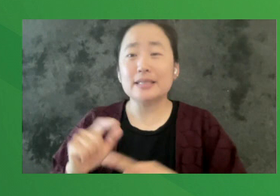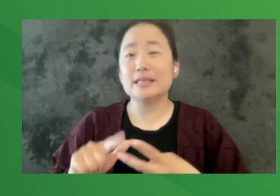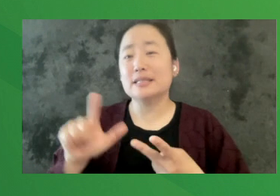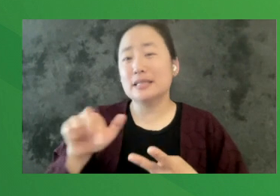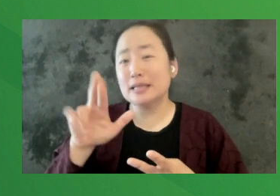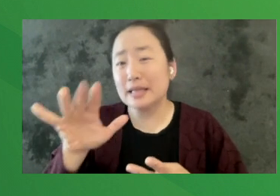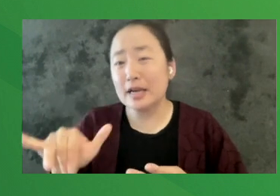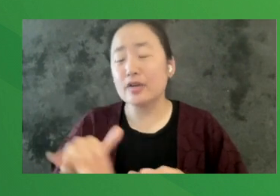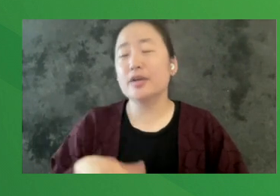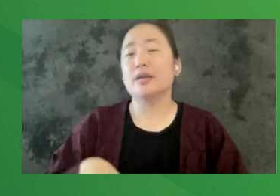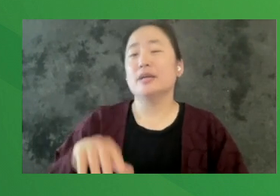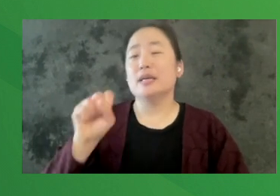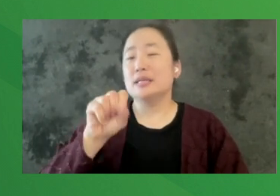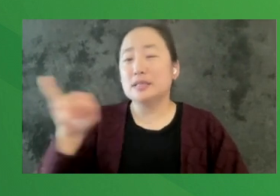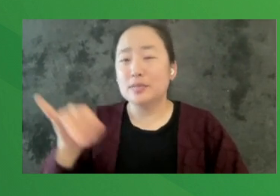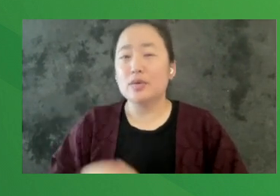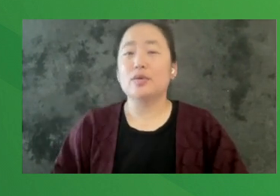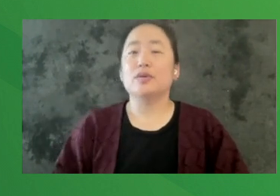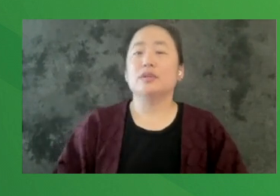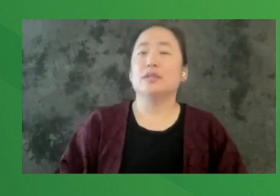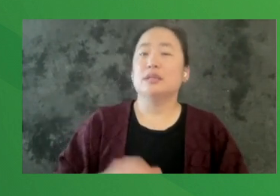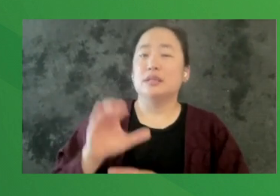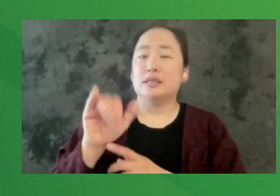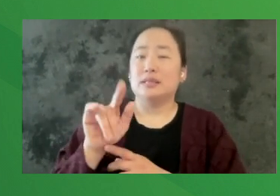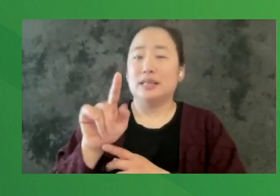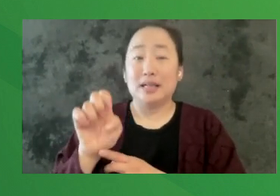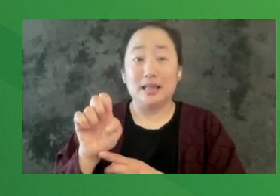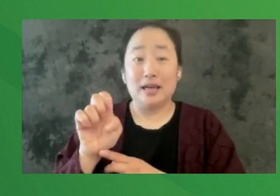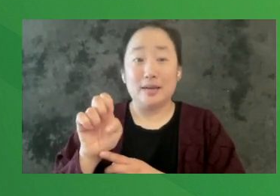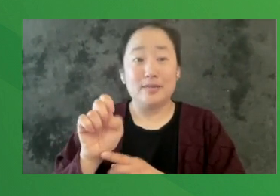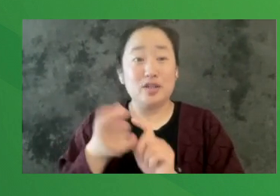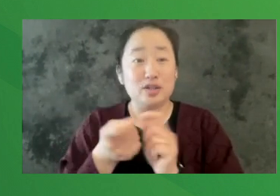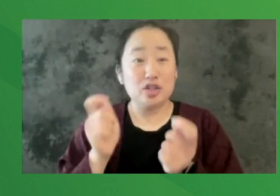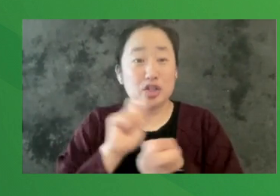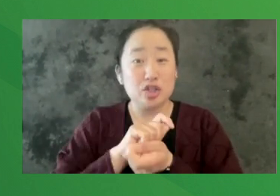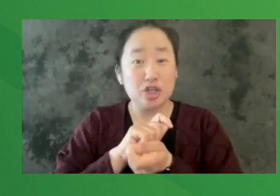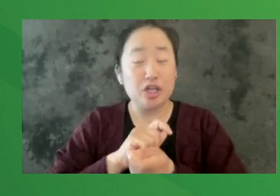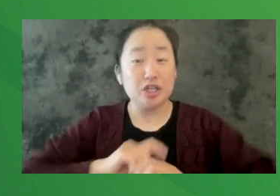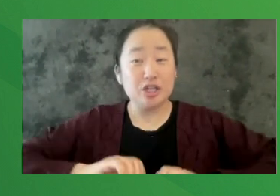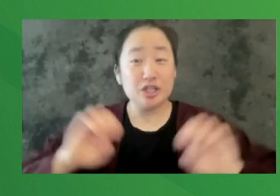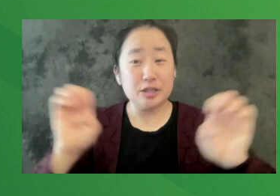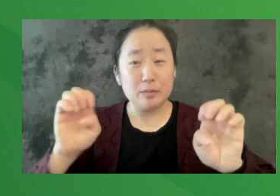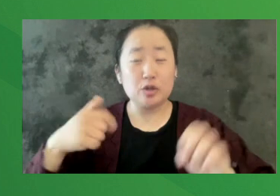The climate change emergency is for all of us to deal with and to talk through. And I'm excited to